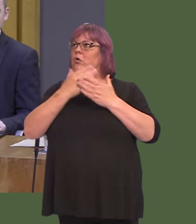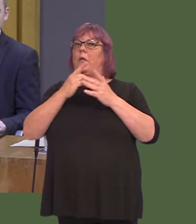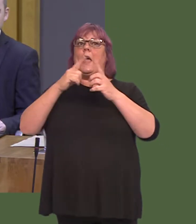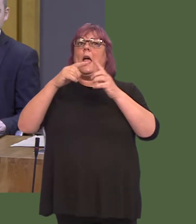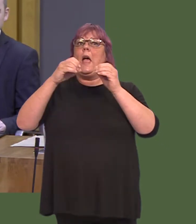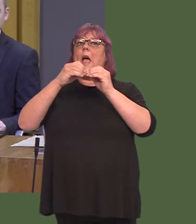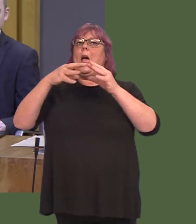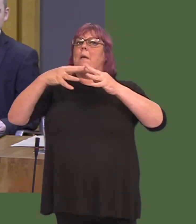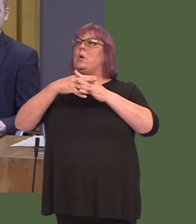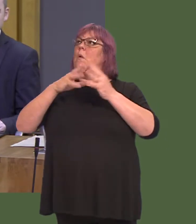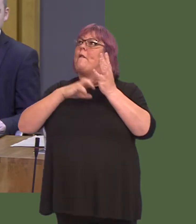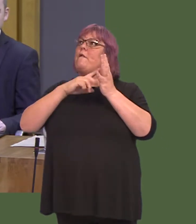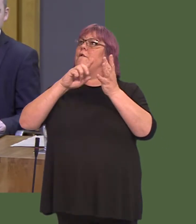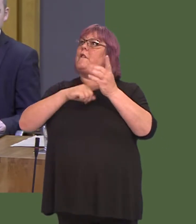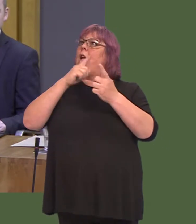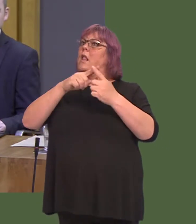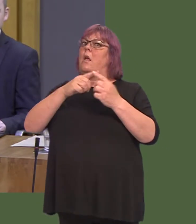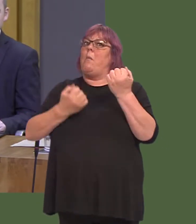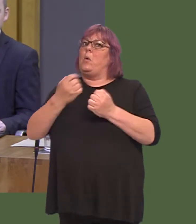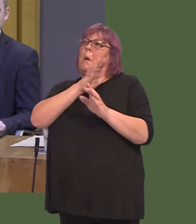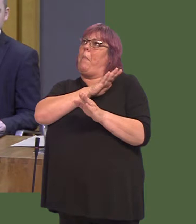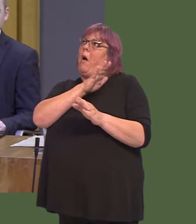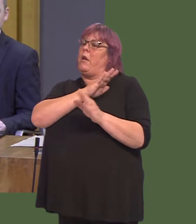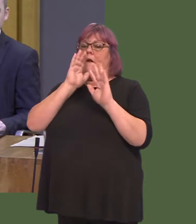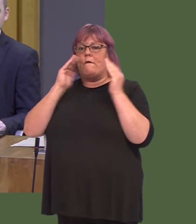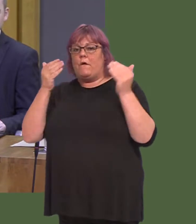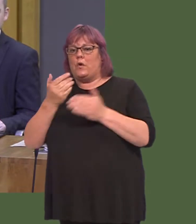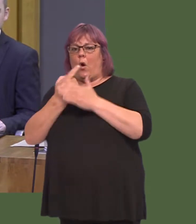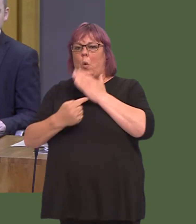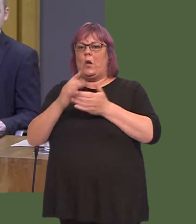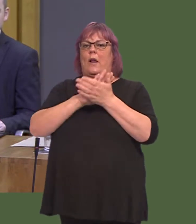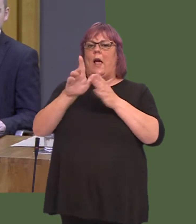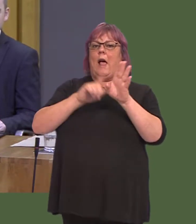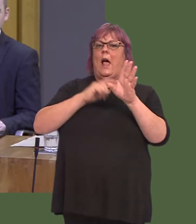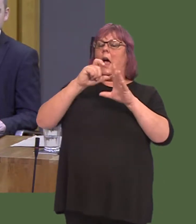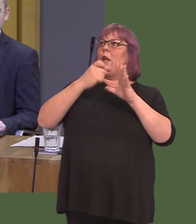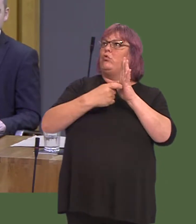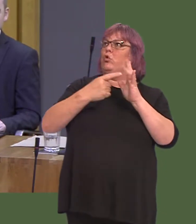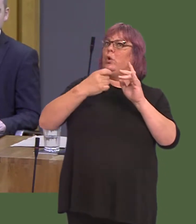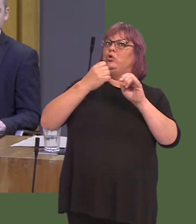in Ebbw Vale focuses on the development of hydrogen and electric vehicles, putting Wales